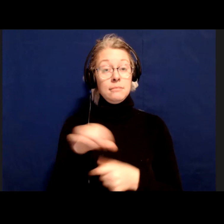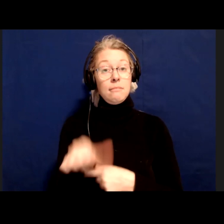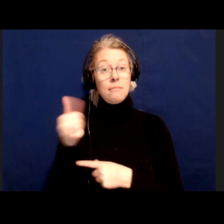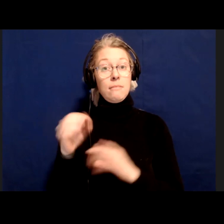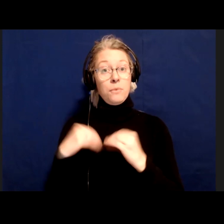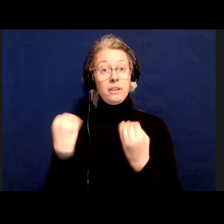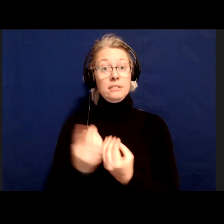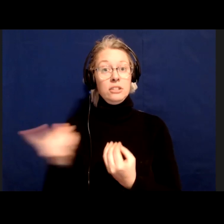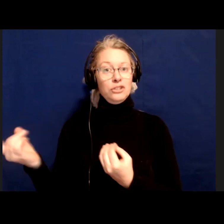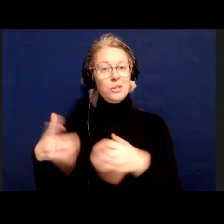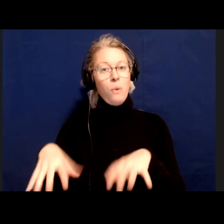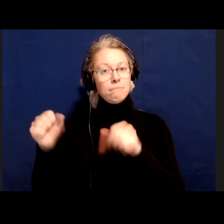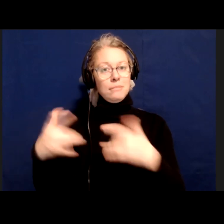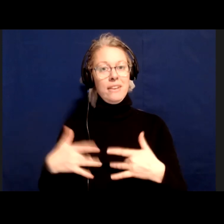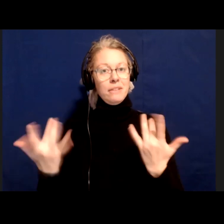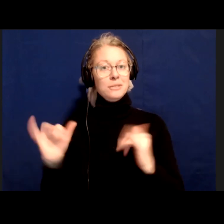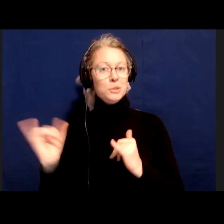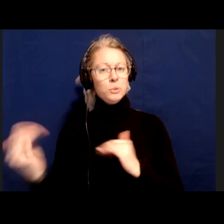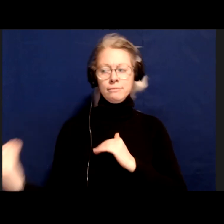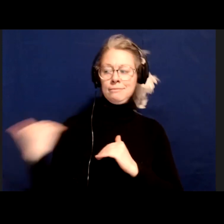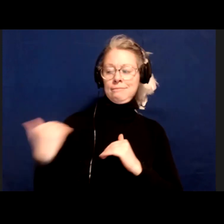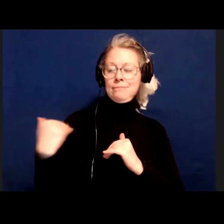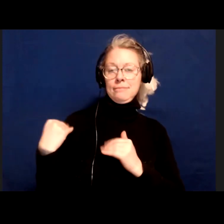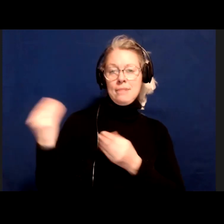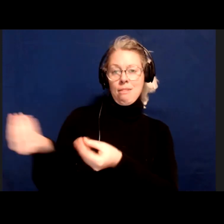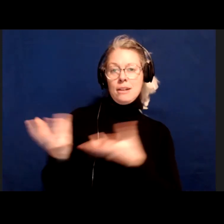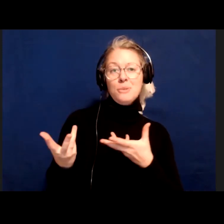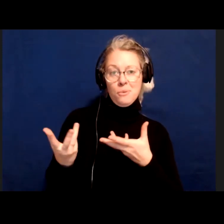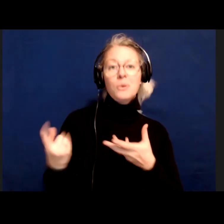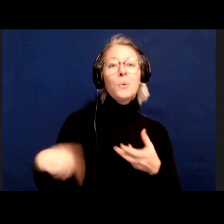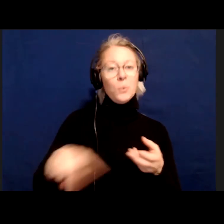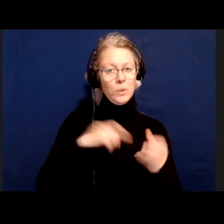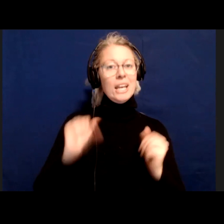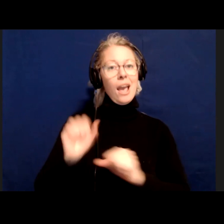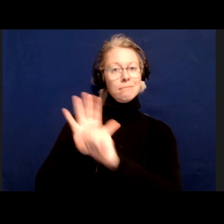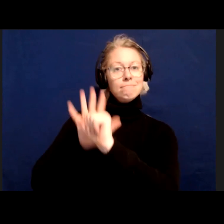do that, please be sure we know, because we can certainly also promote those kinds of